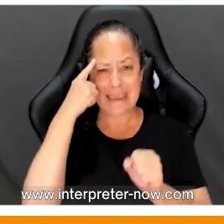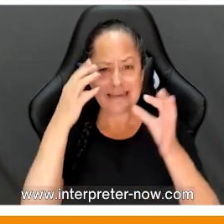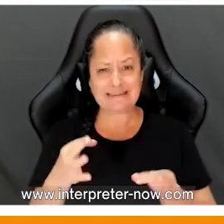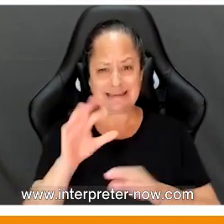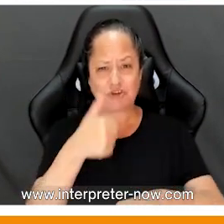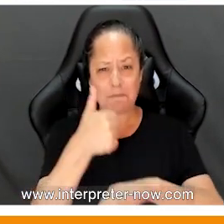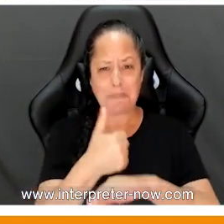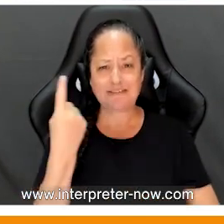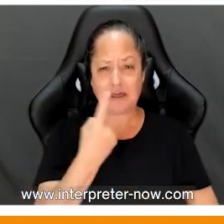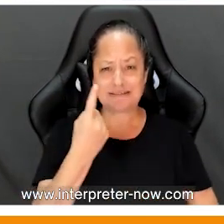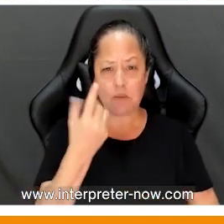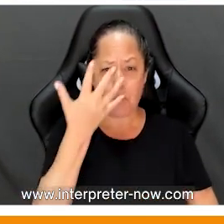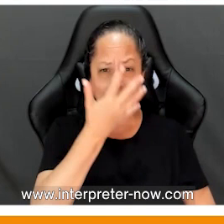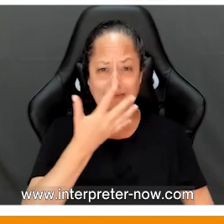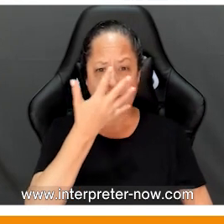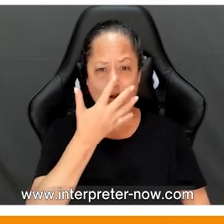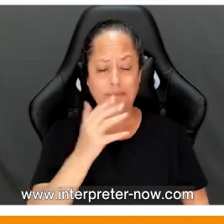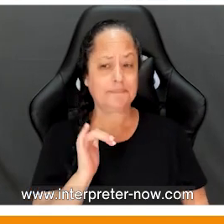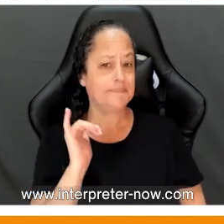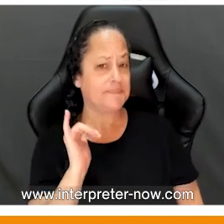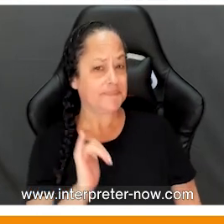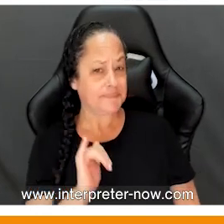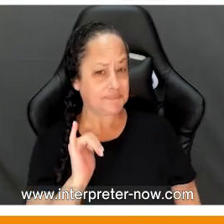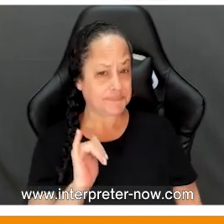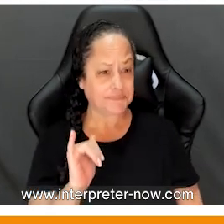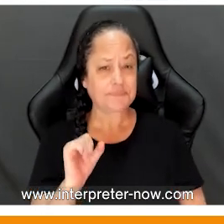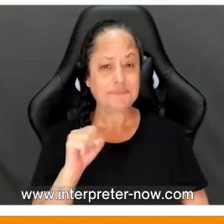of us making decisions based on how someone looks.